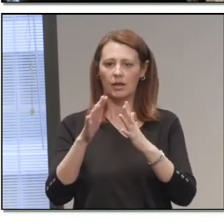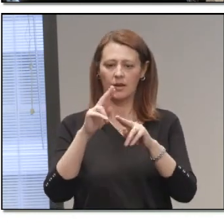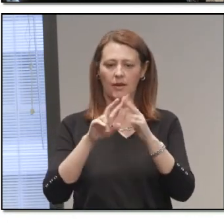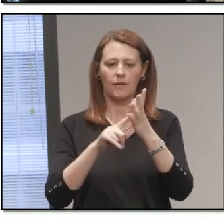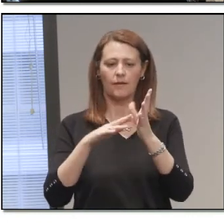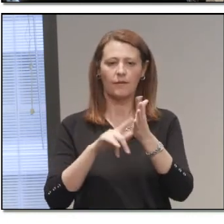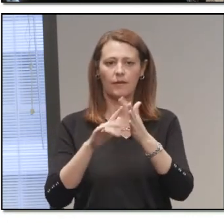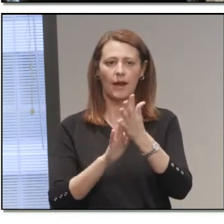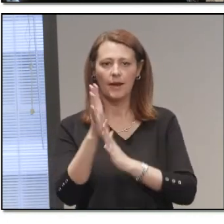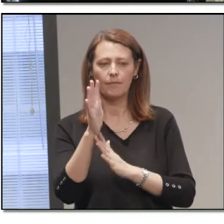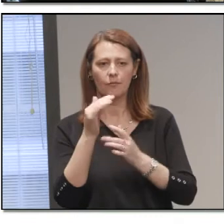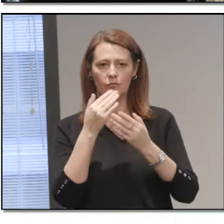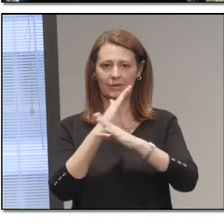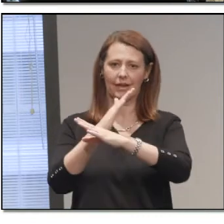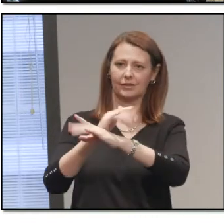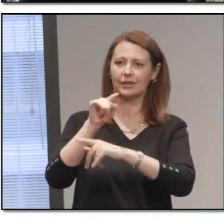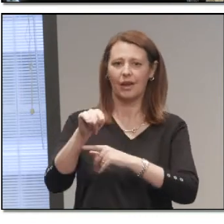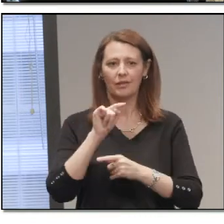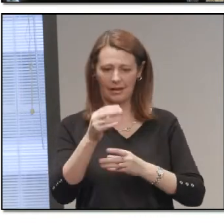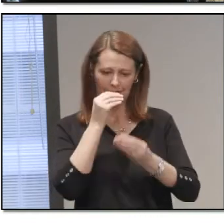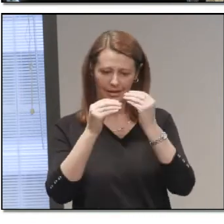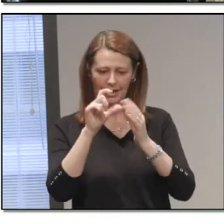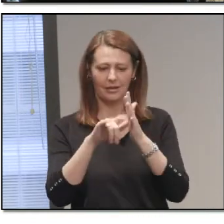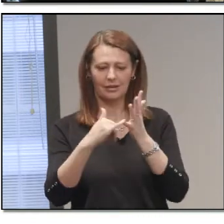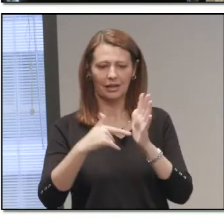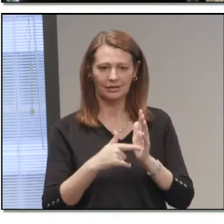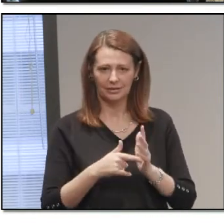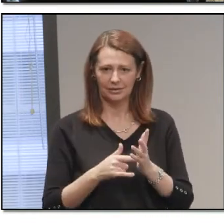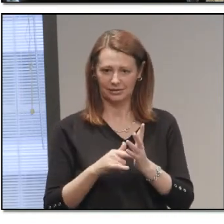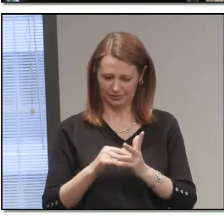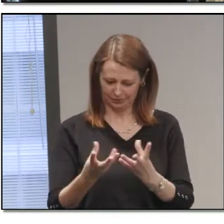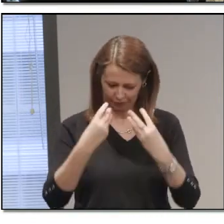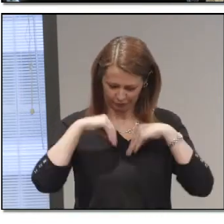kids get exposed they eat the dust that's on the floor with the flame retardants in it.